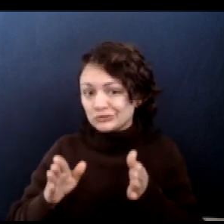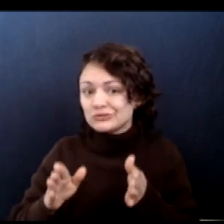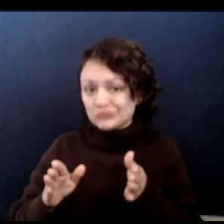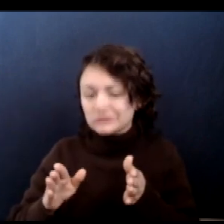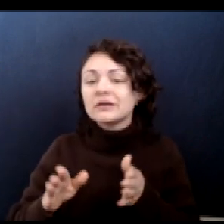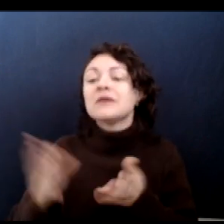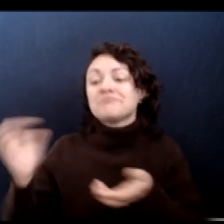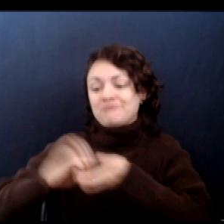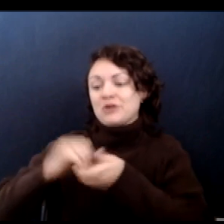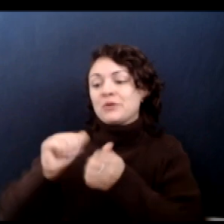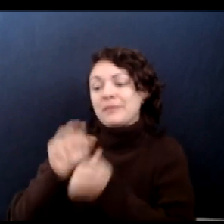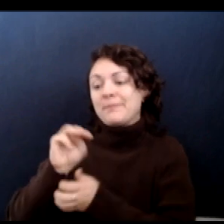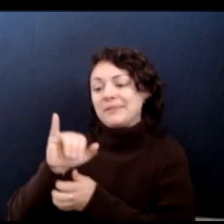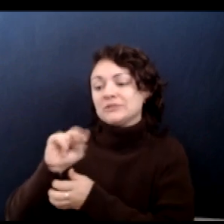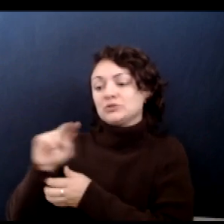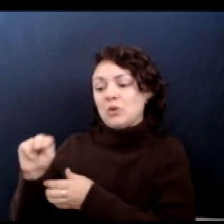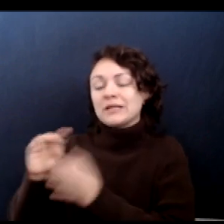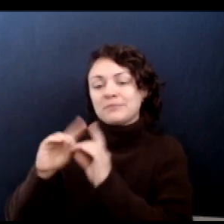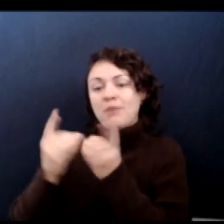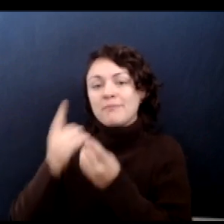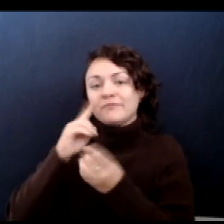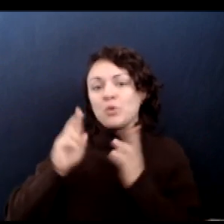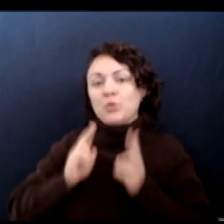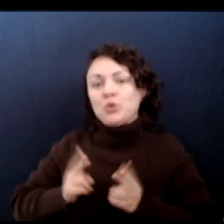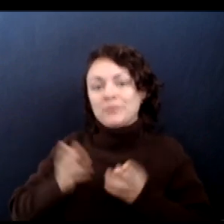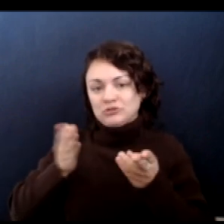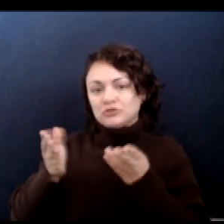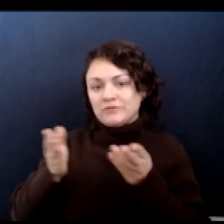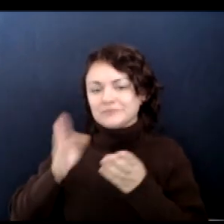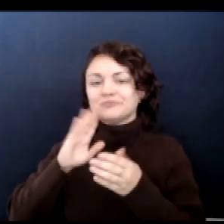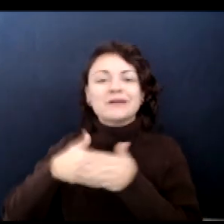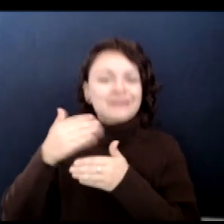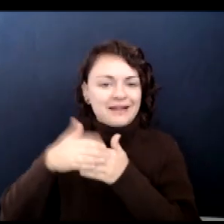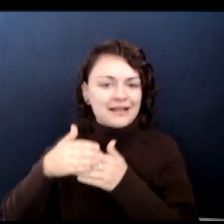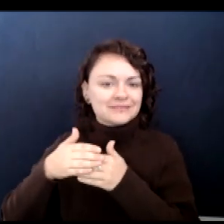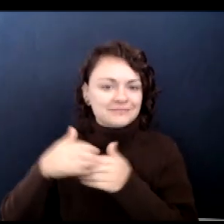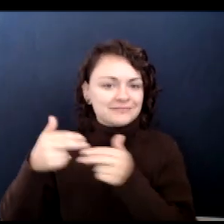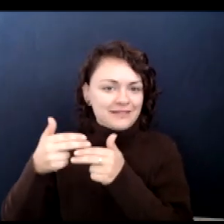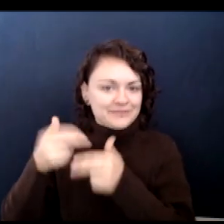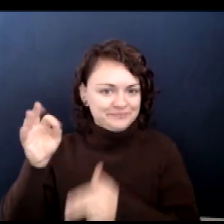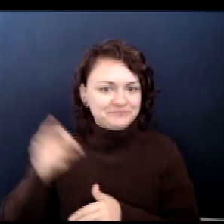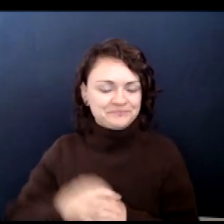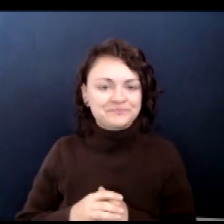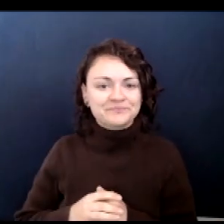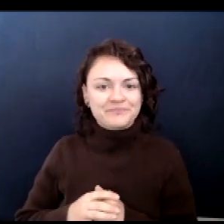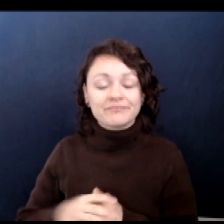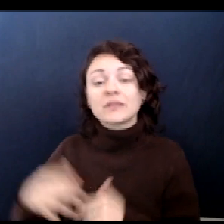Department of Human Services. We'll go to the next slide. I would like to acknowledge again,